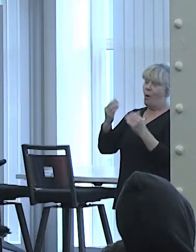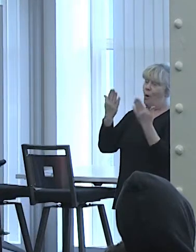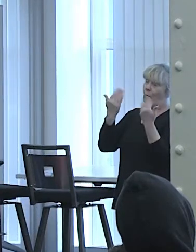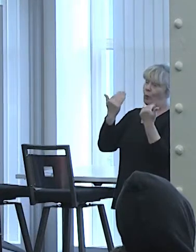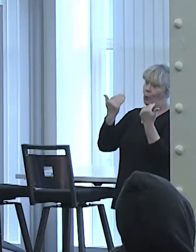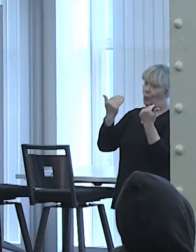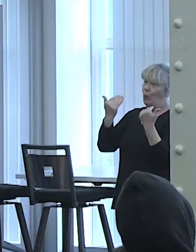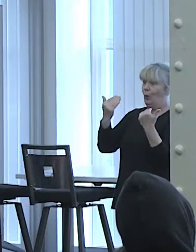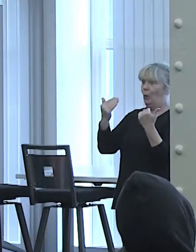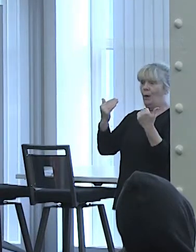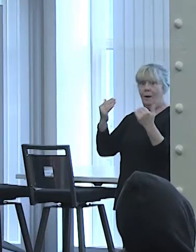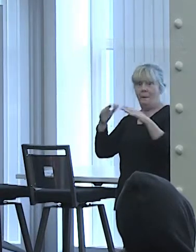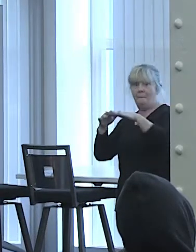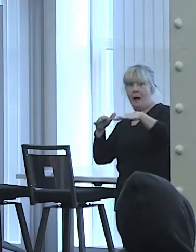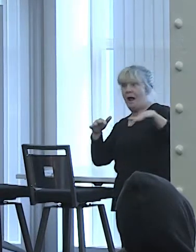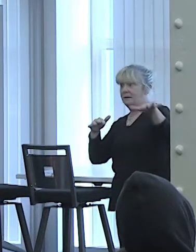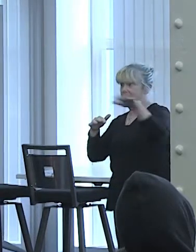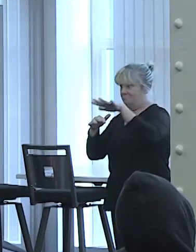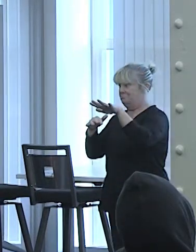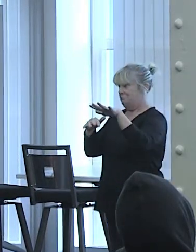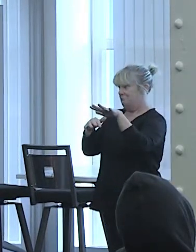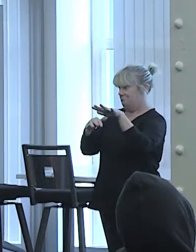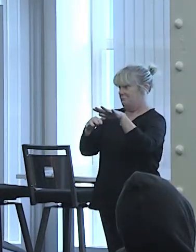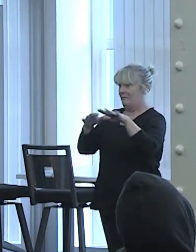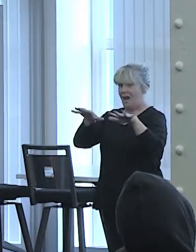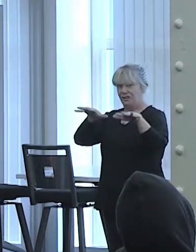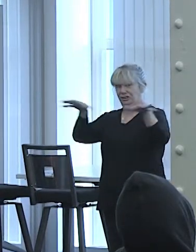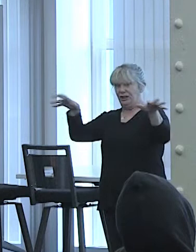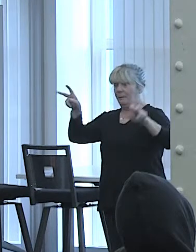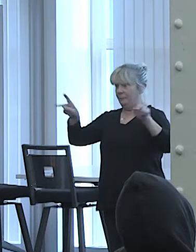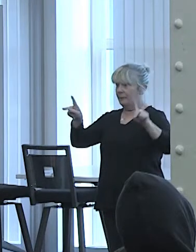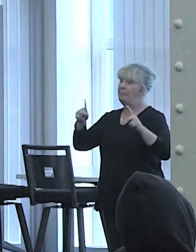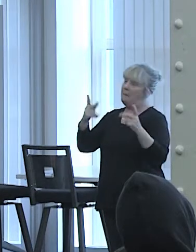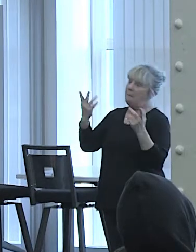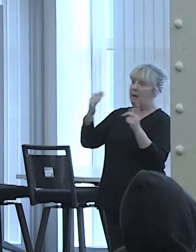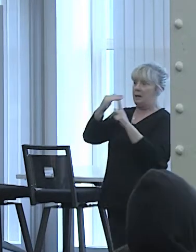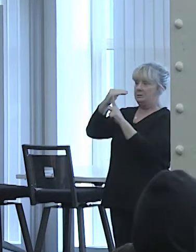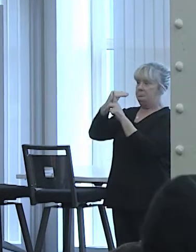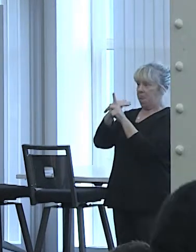there's 100 people in here will make that a better temperature that we can live with.